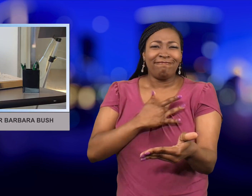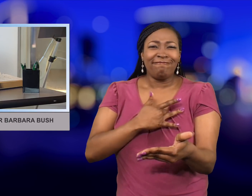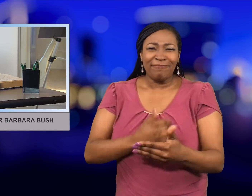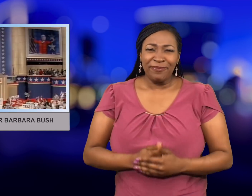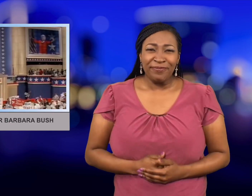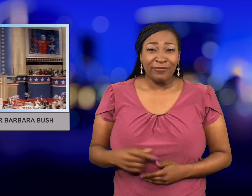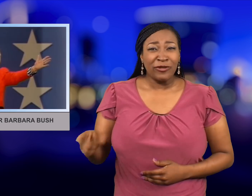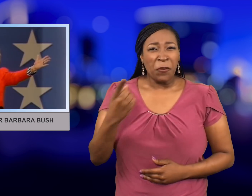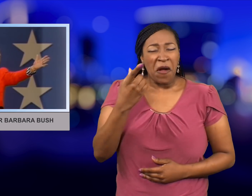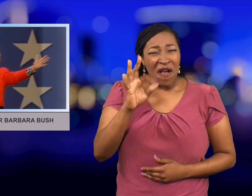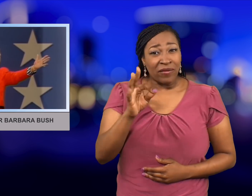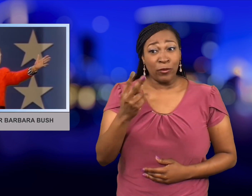in a condolences book.